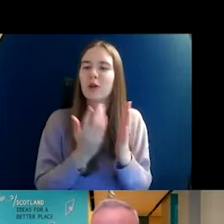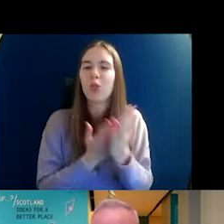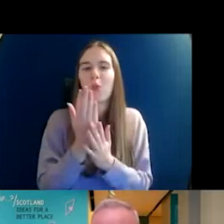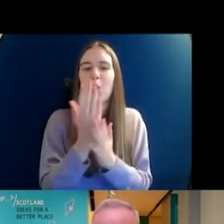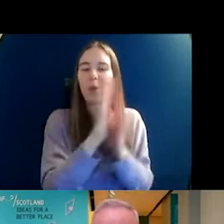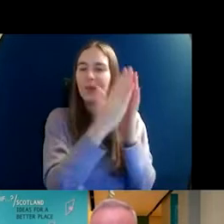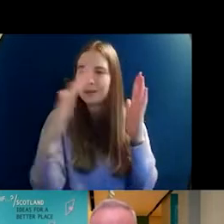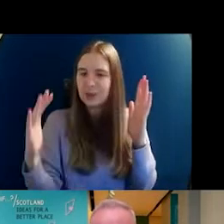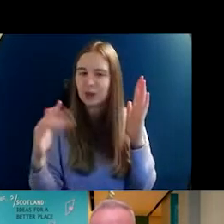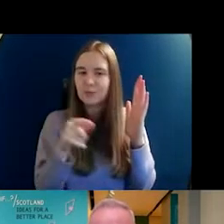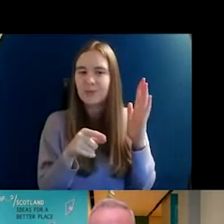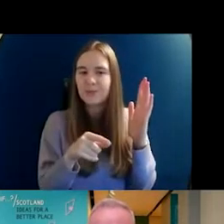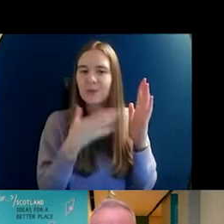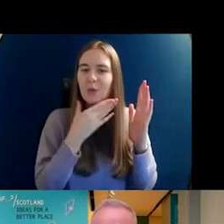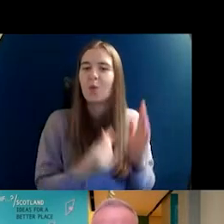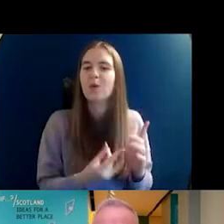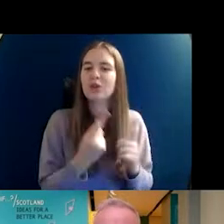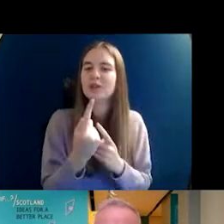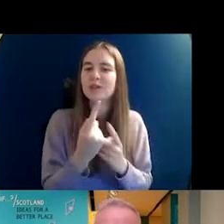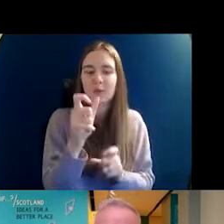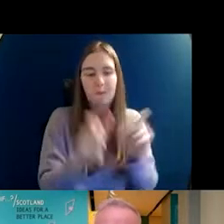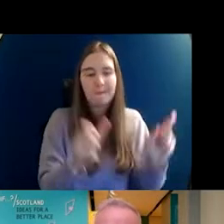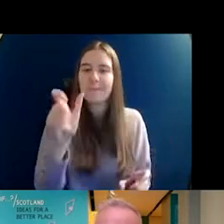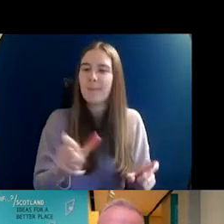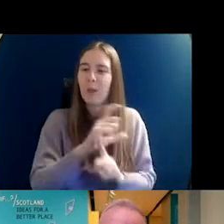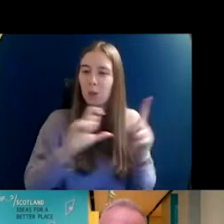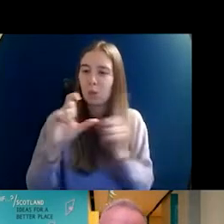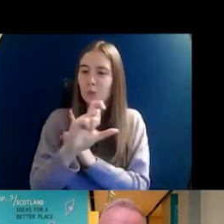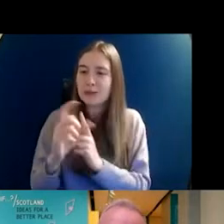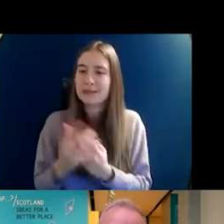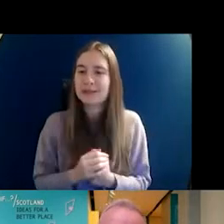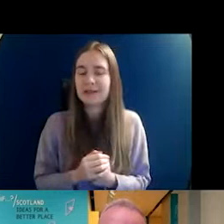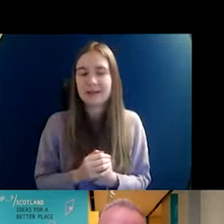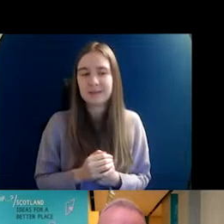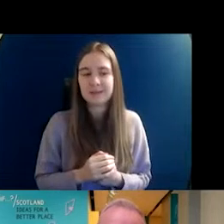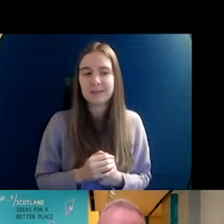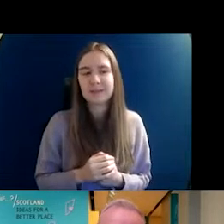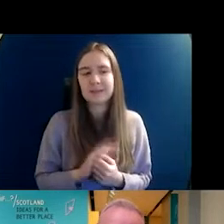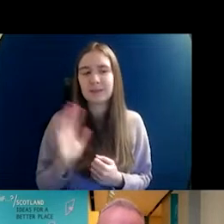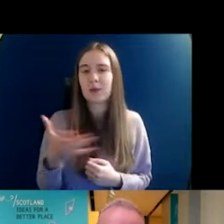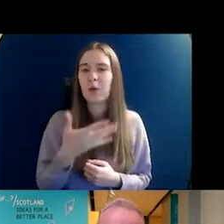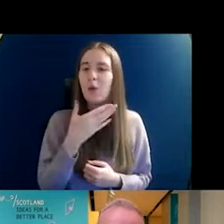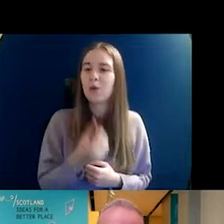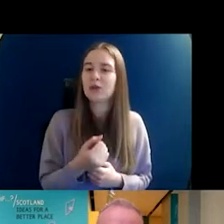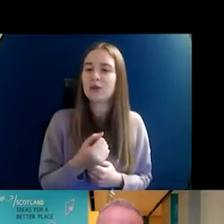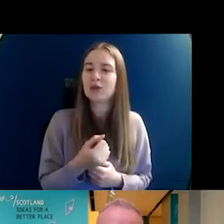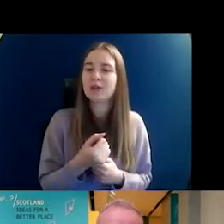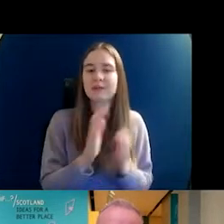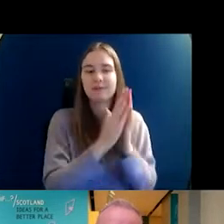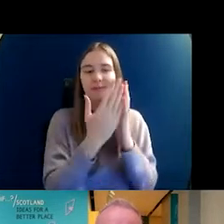is the wishes for each of the citizens. All the visitors of the exhibition were invited to make their own wish